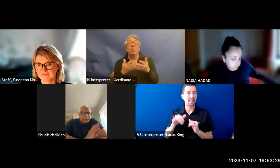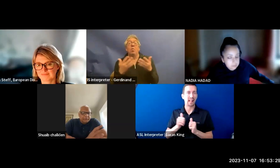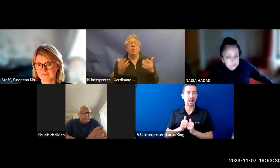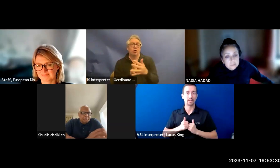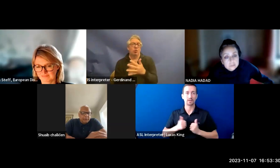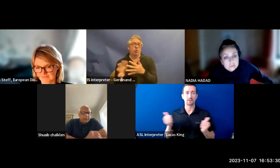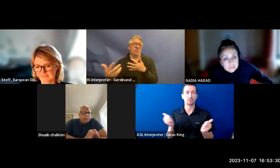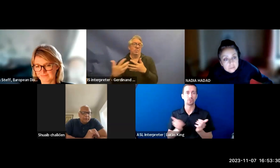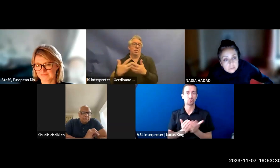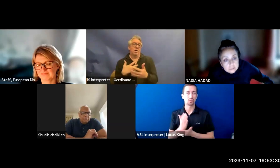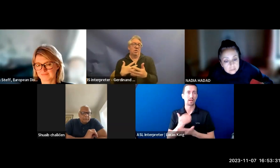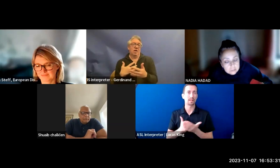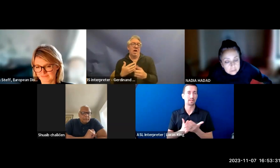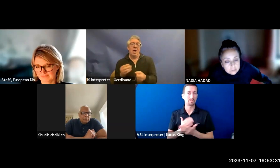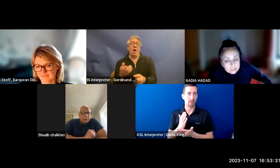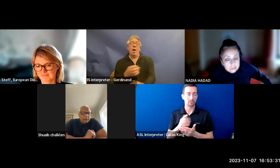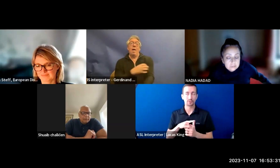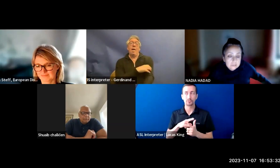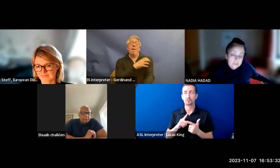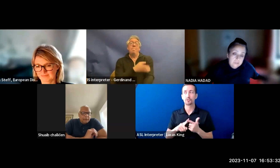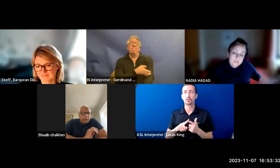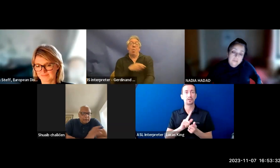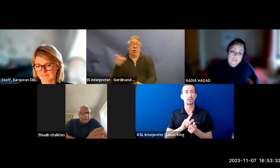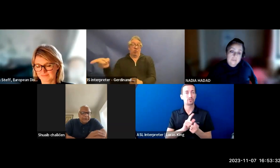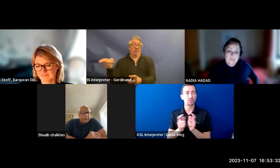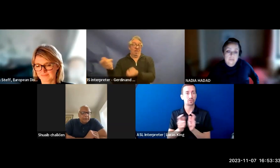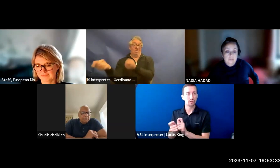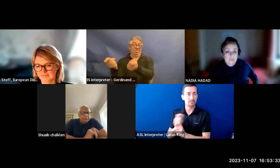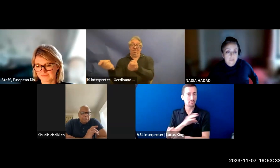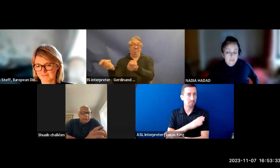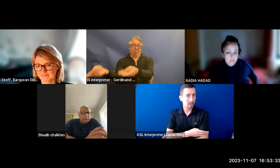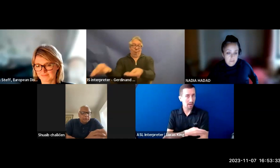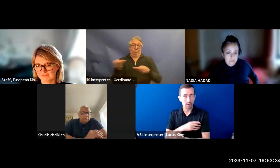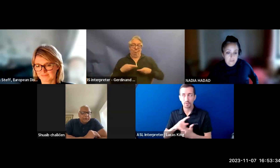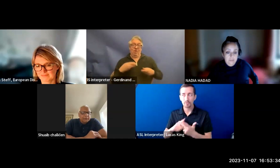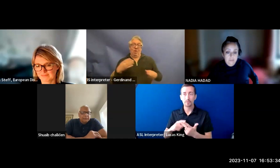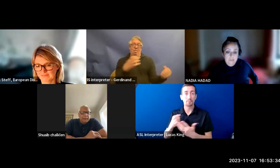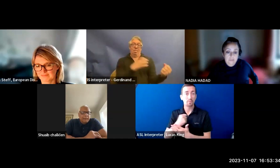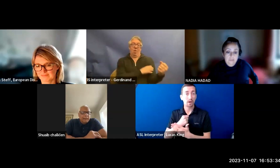the shift of power, priority setting, full inclusion.